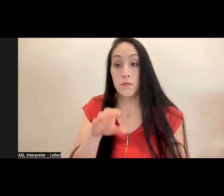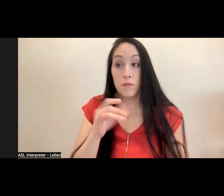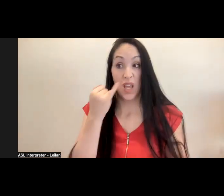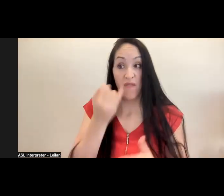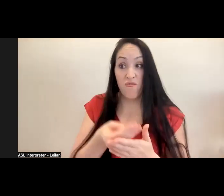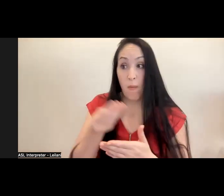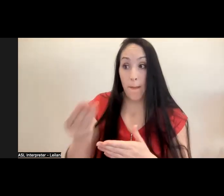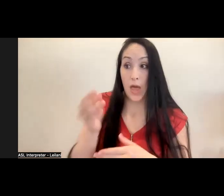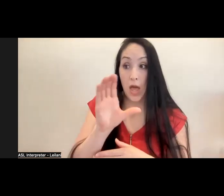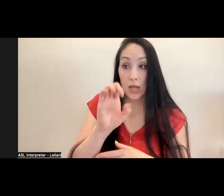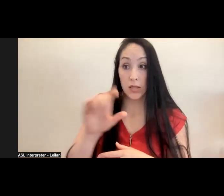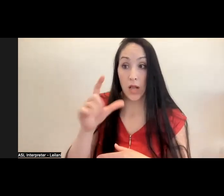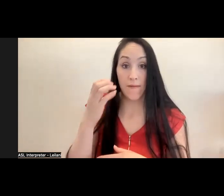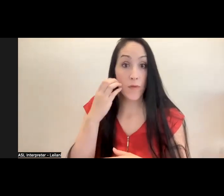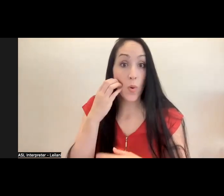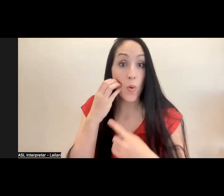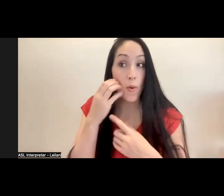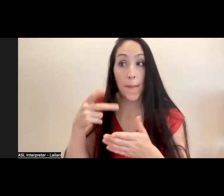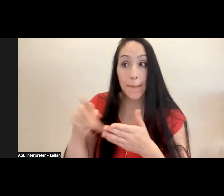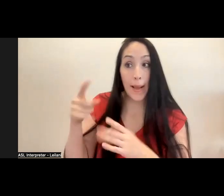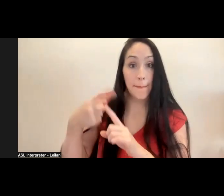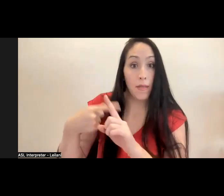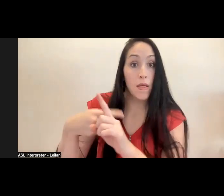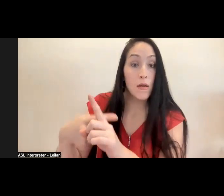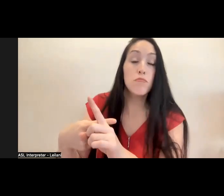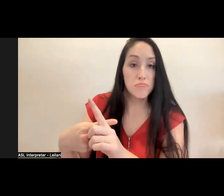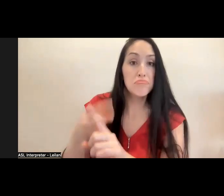disability expense. 11:25:24 But that quality of life is key,